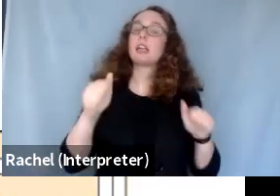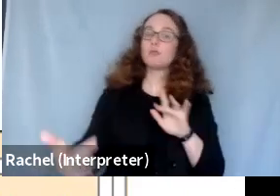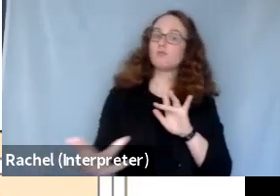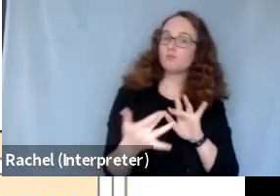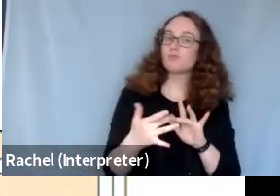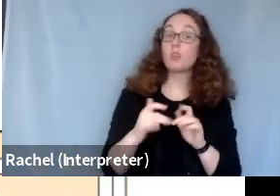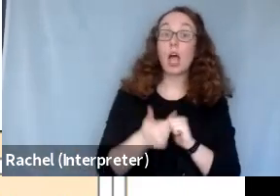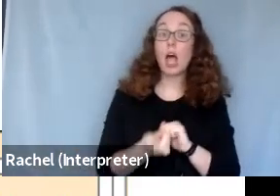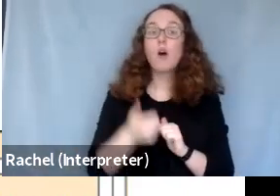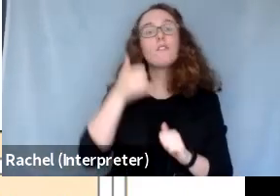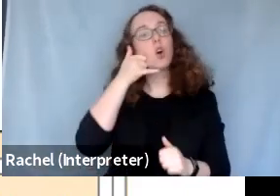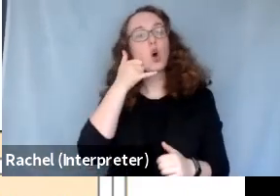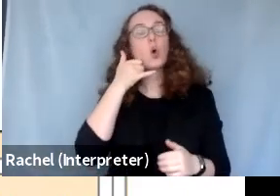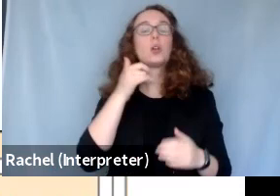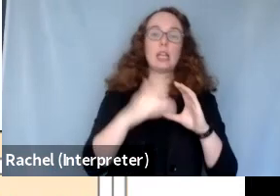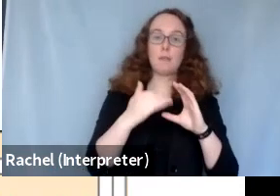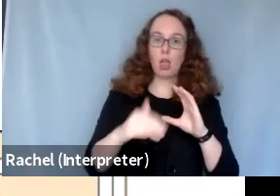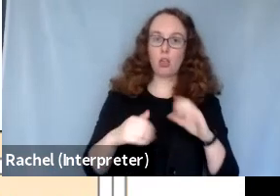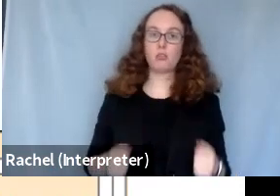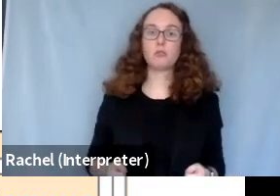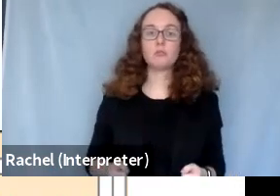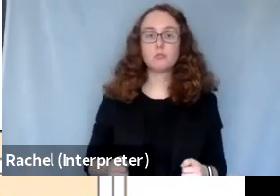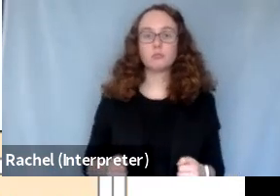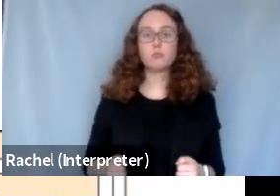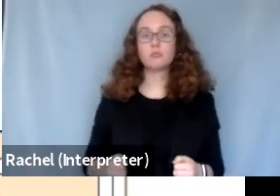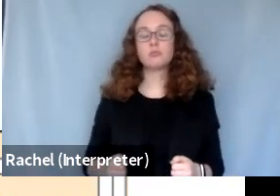whatever it takes to get you what you need, to to get your course materials and